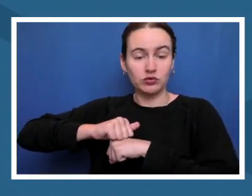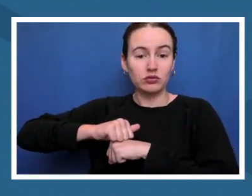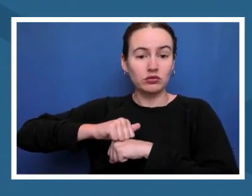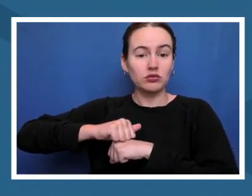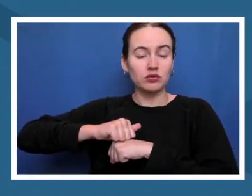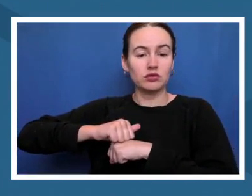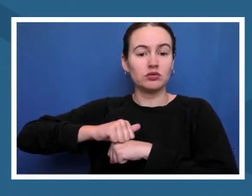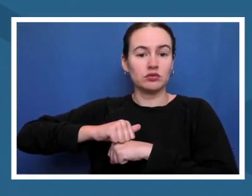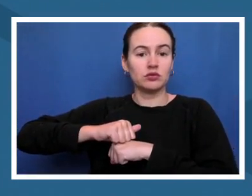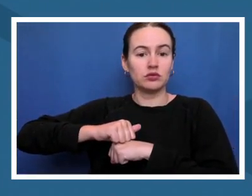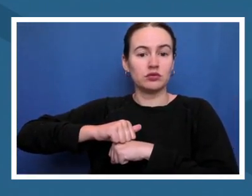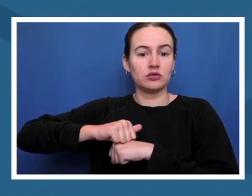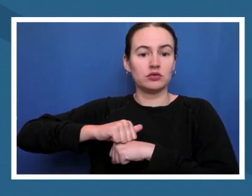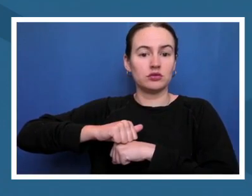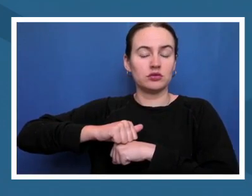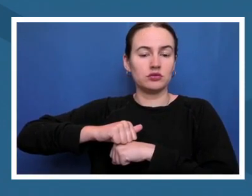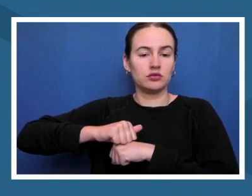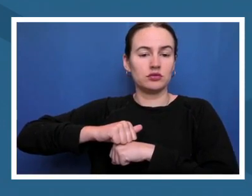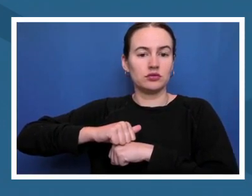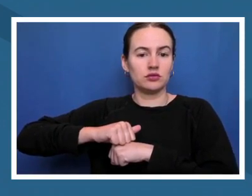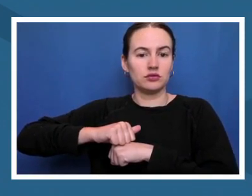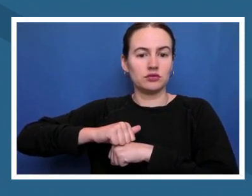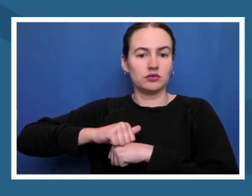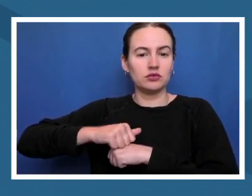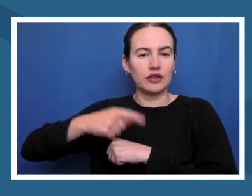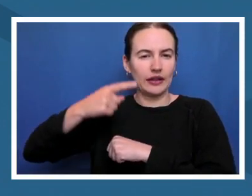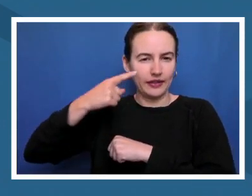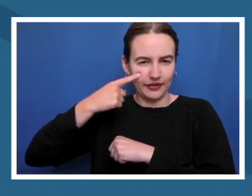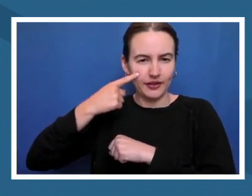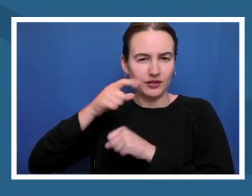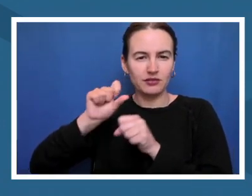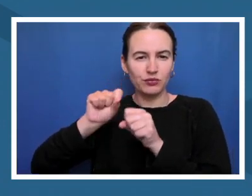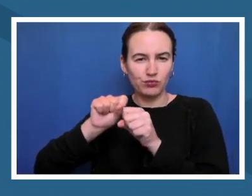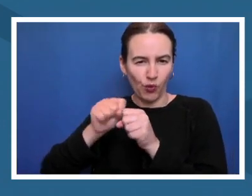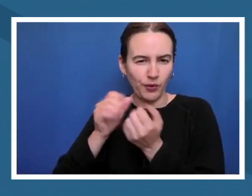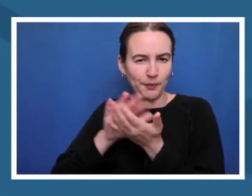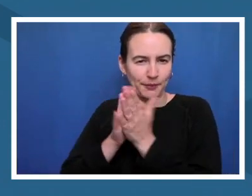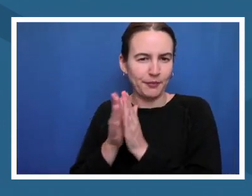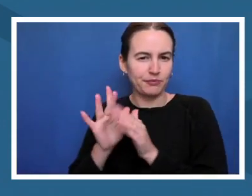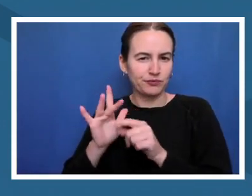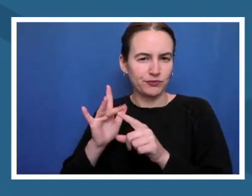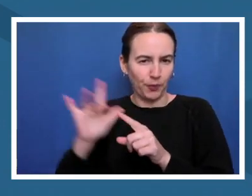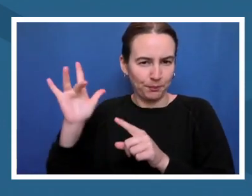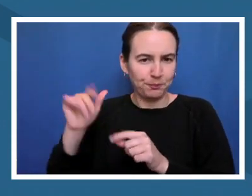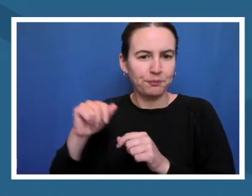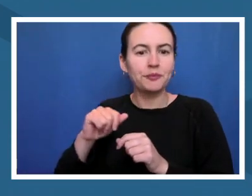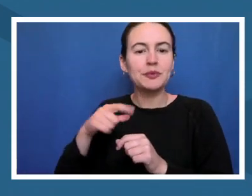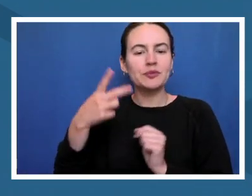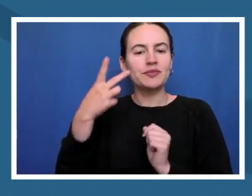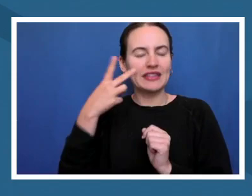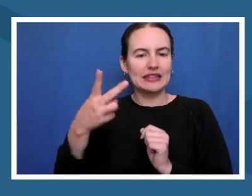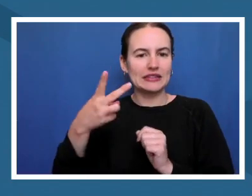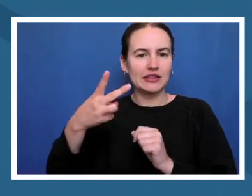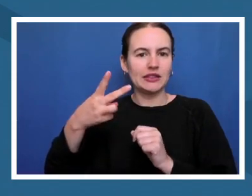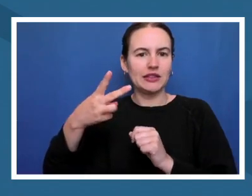that i think has been broken to be sharp and then i see the part that's wrapped